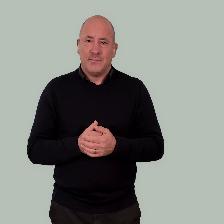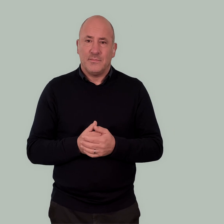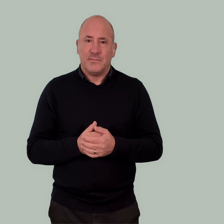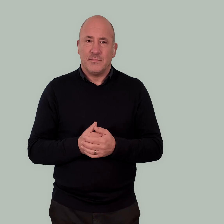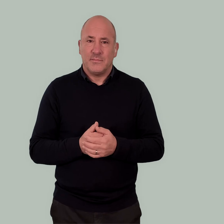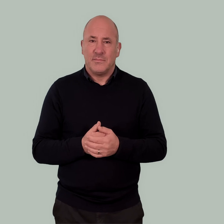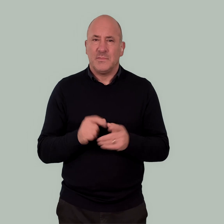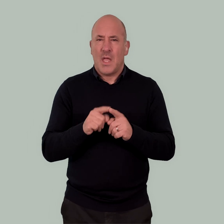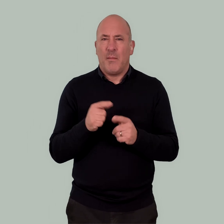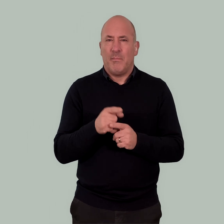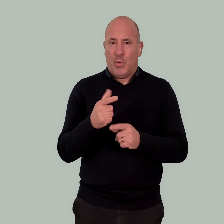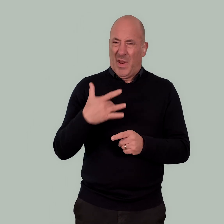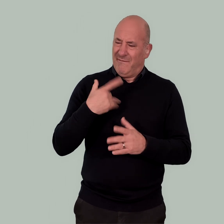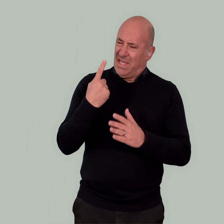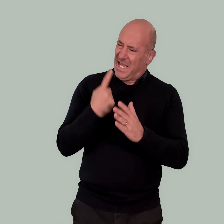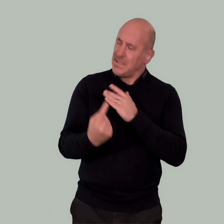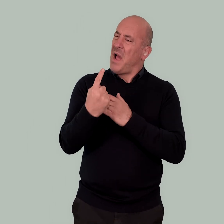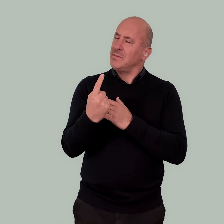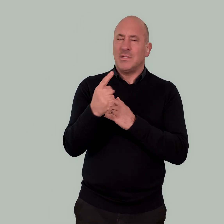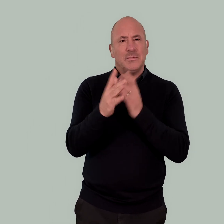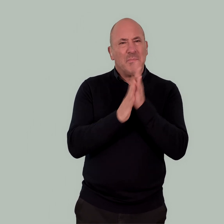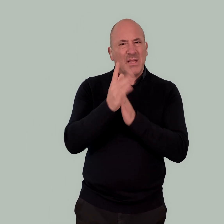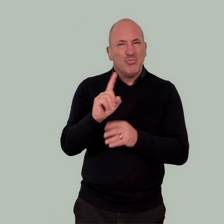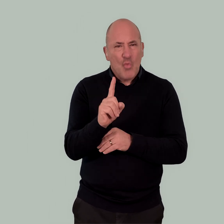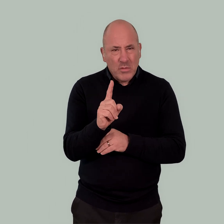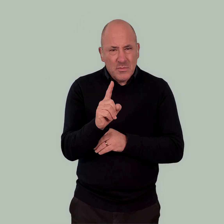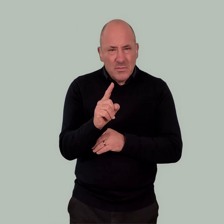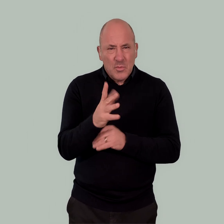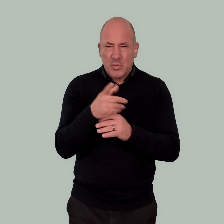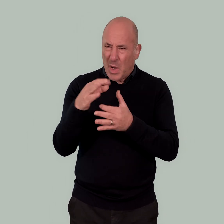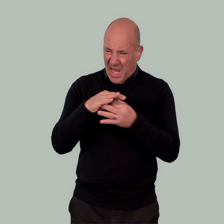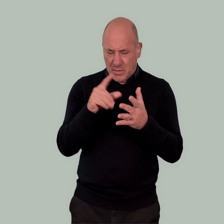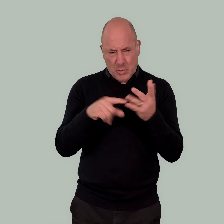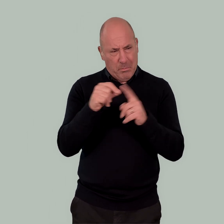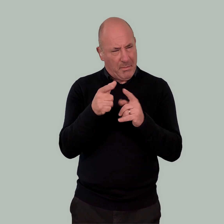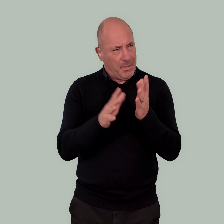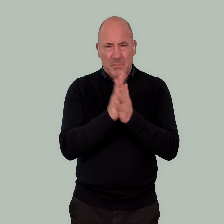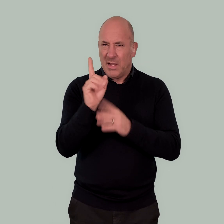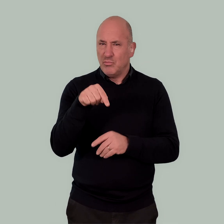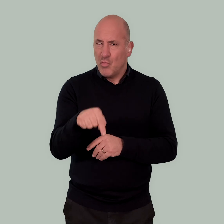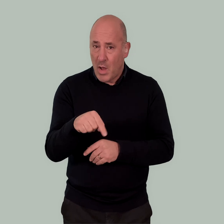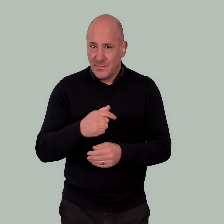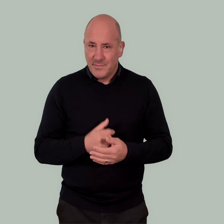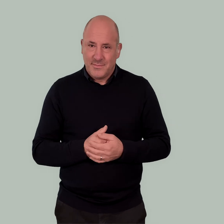What it means to live independently and what this means for PIP